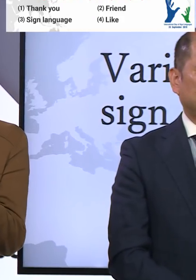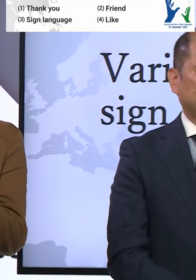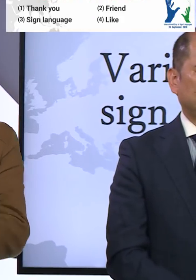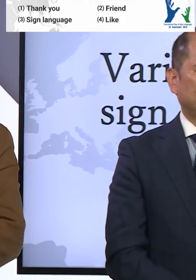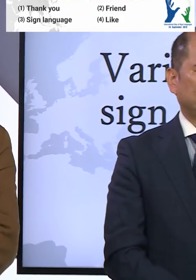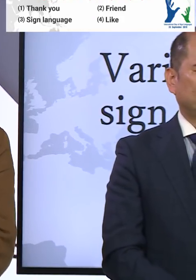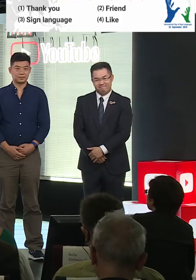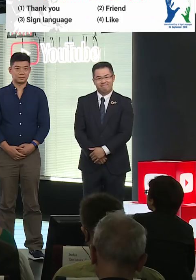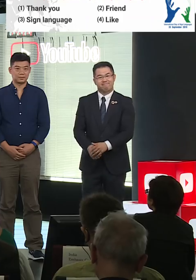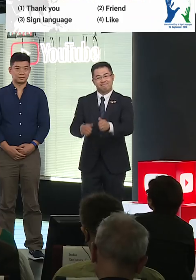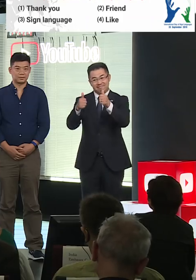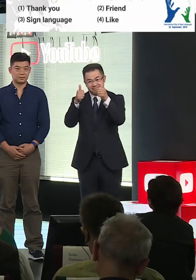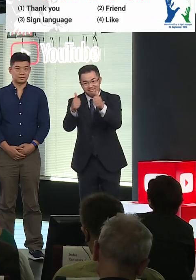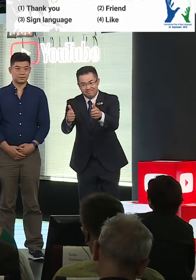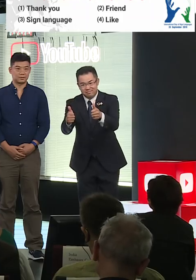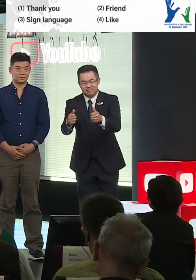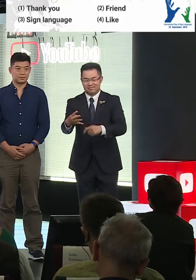The third word would be "sign language".